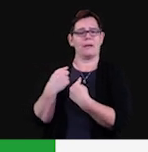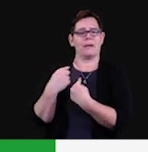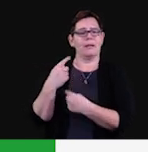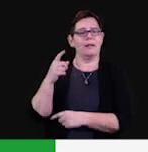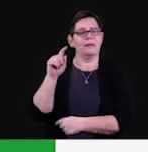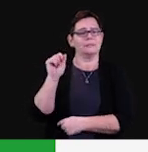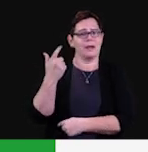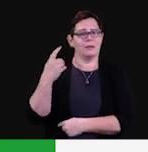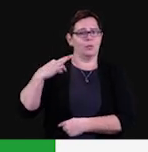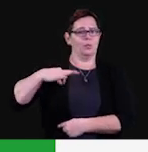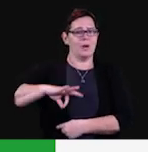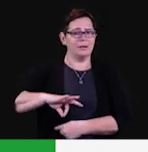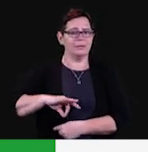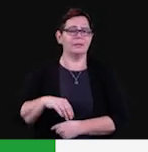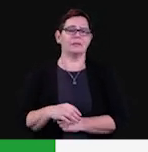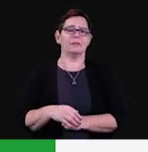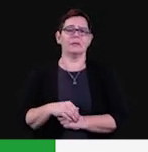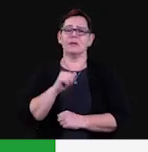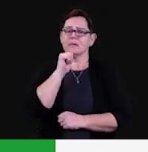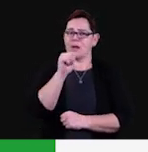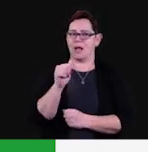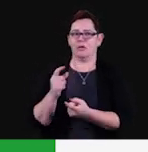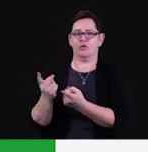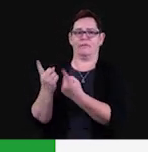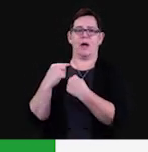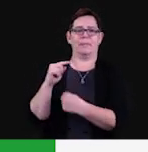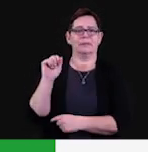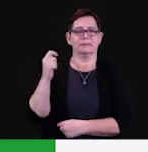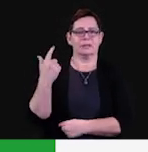Depending on the type of credits you can claim, the amount of tax